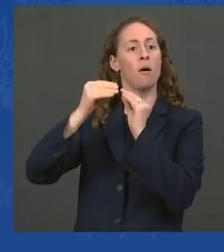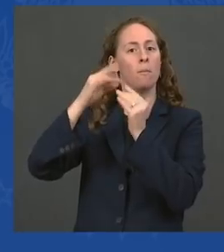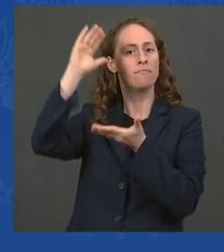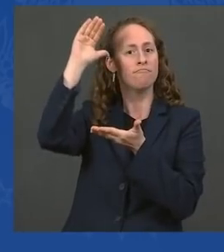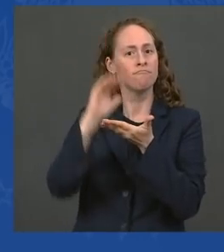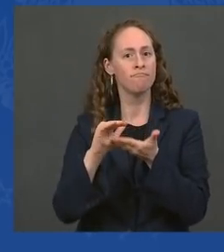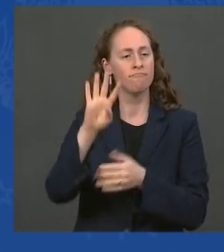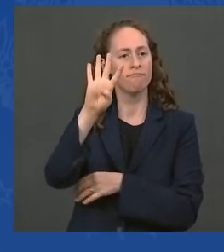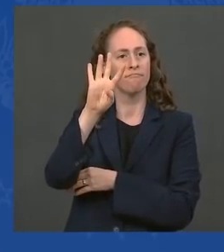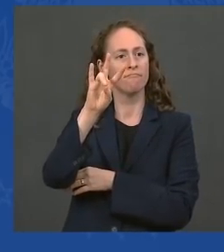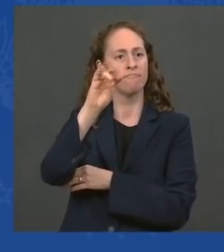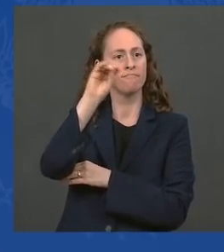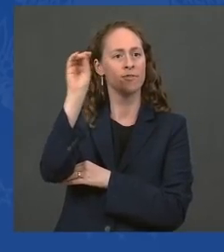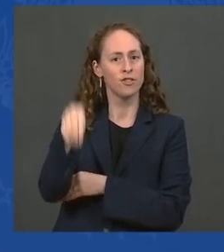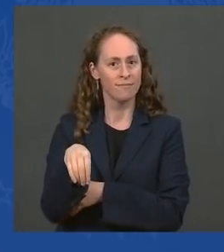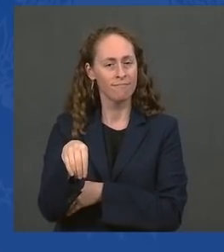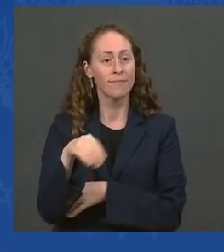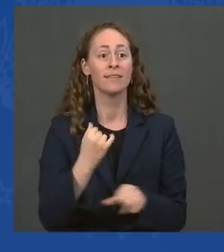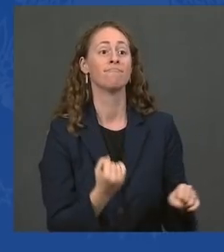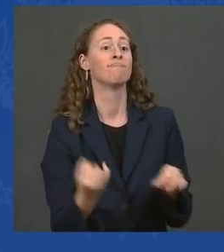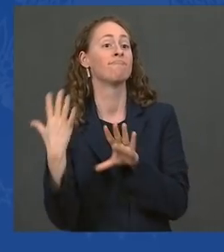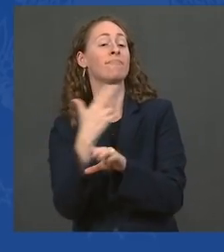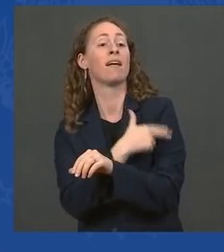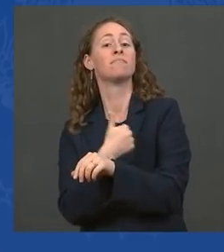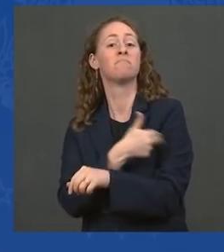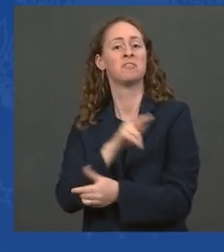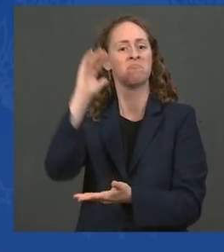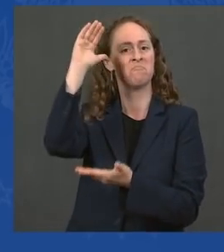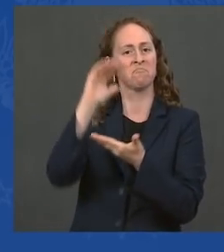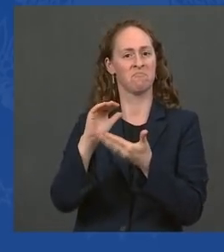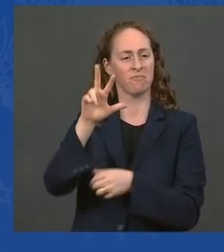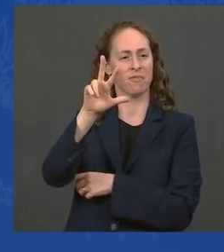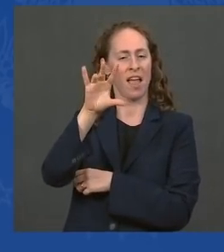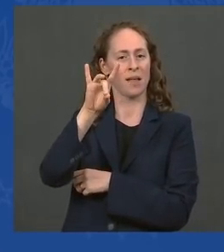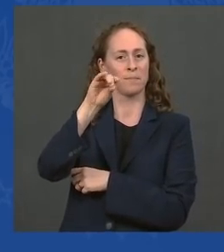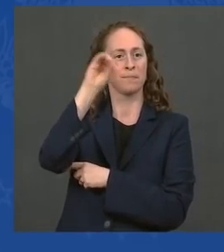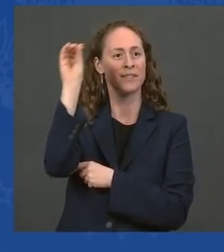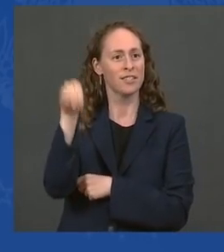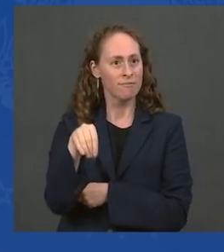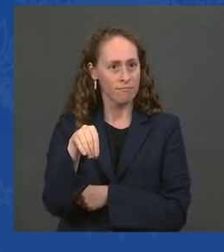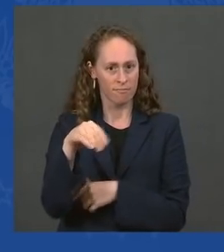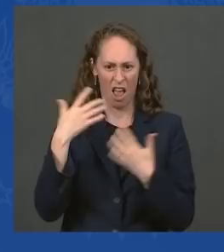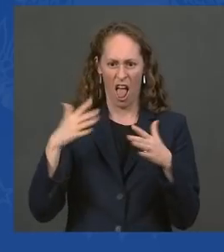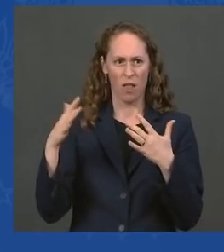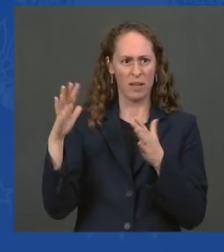over the past six weeks. Over the past two weeks, most of the country has improved as well.